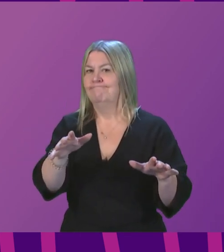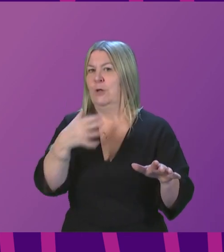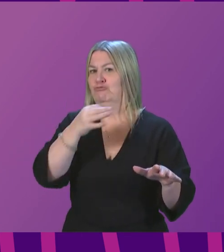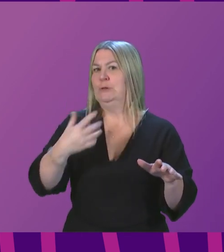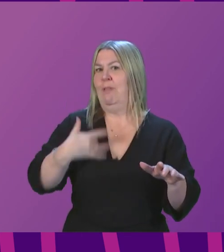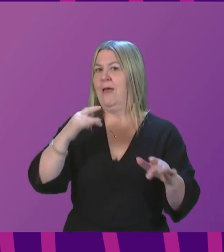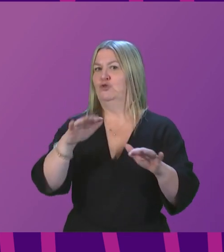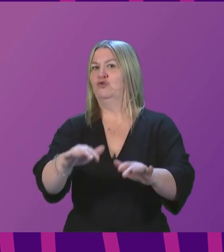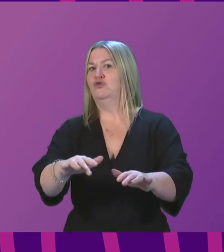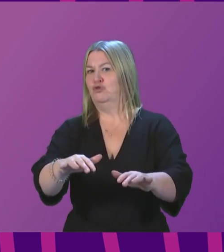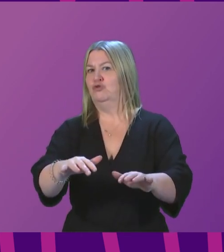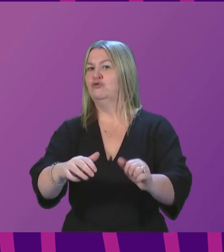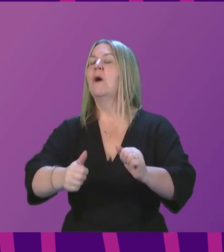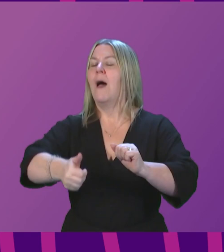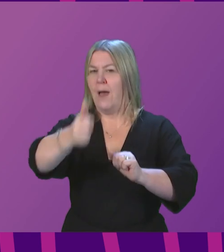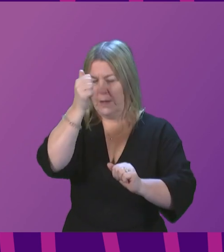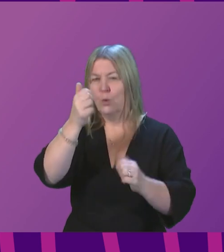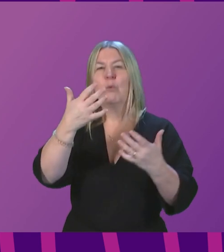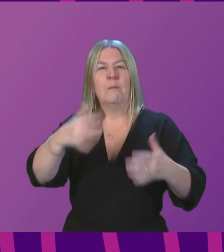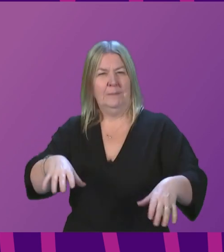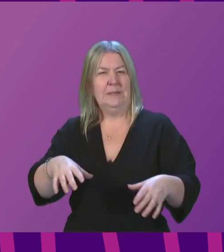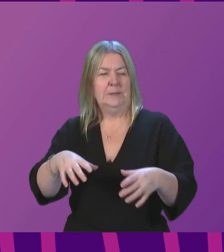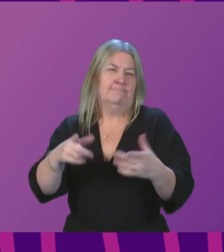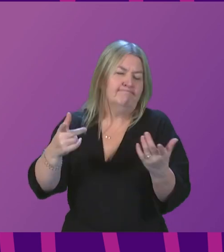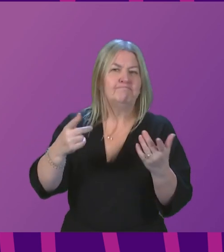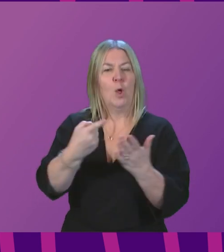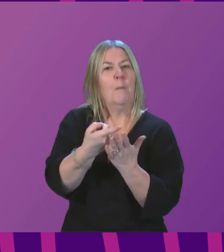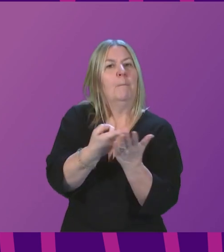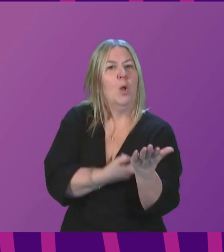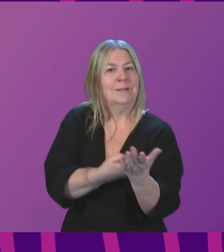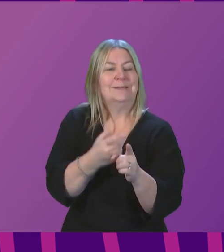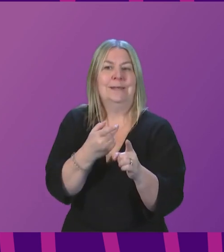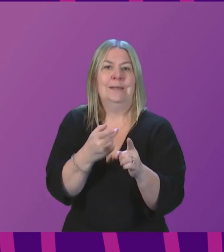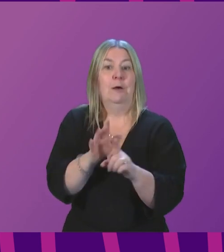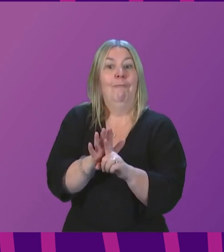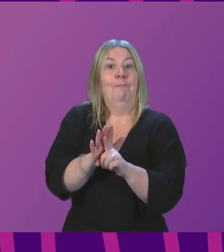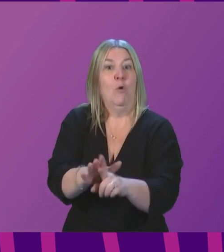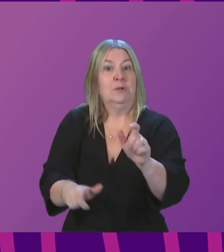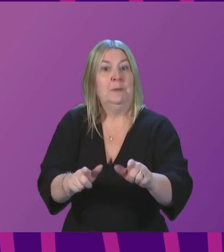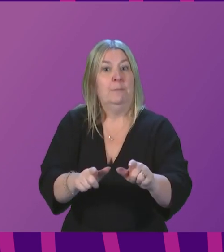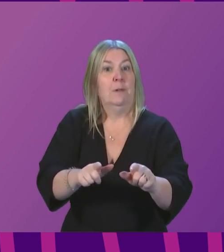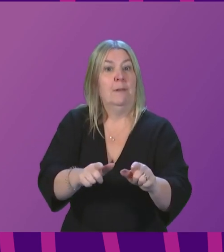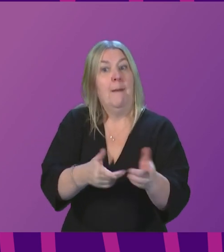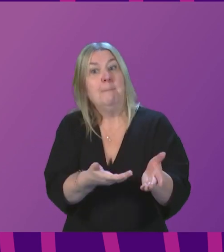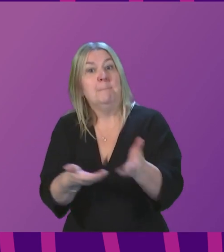“Pursuing a policy of forced returns and engaging in pushback tactics is dangerous,